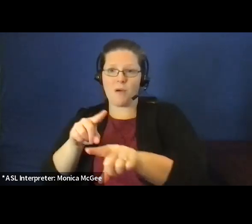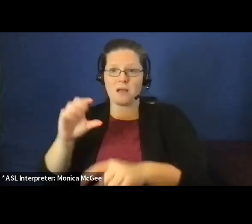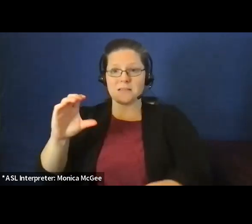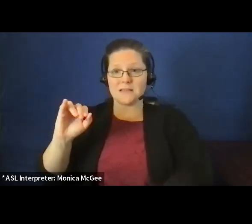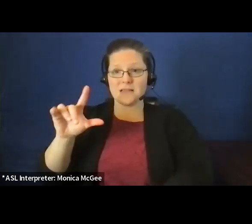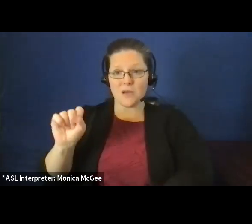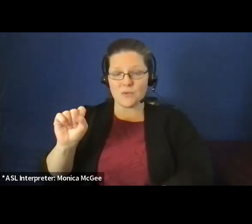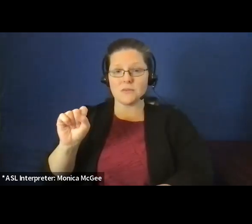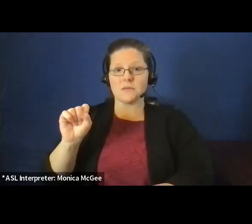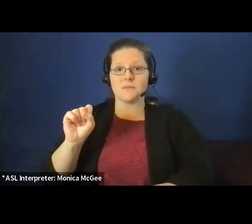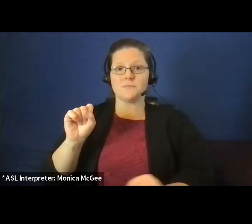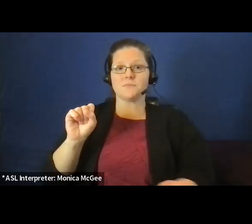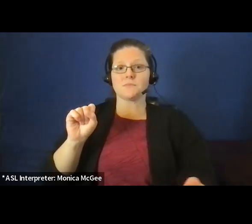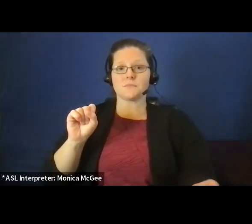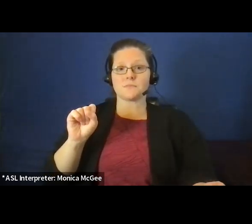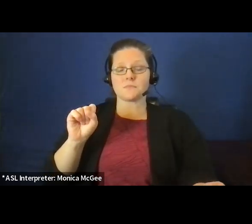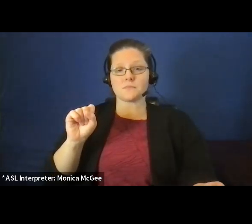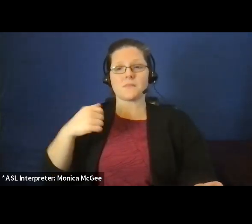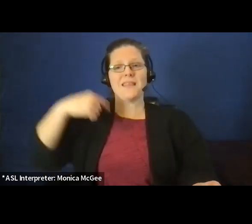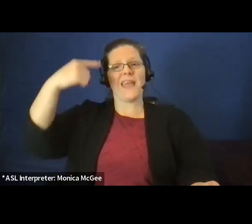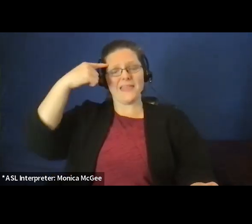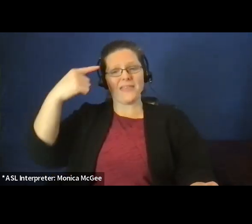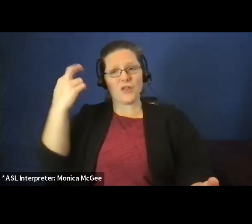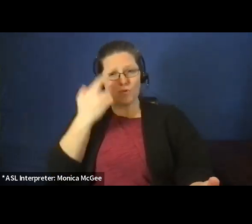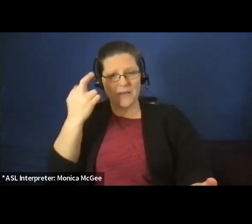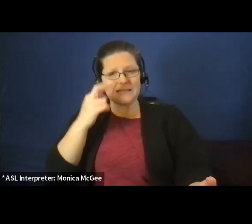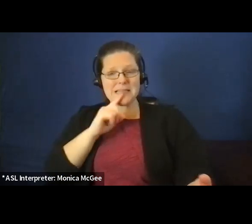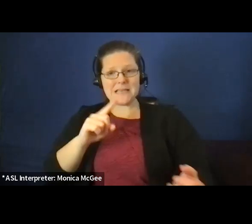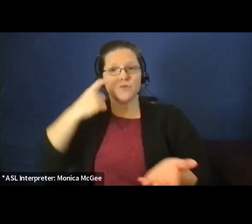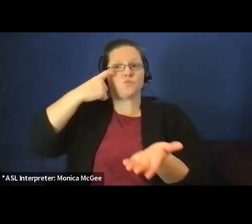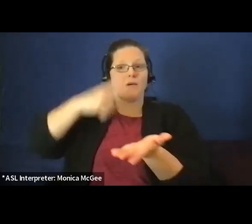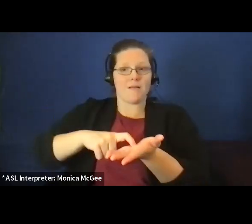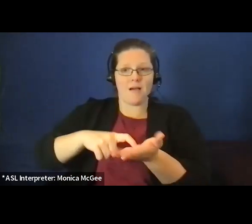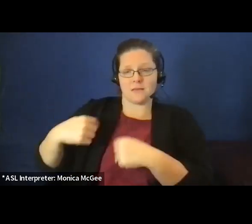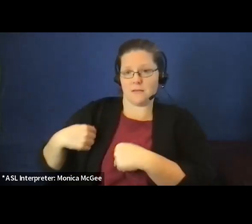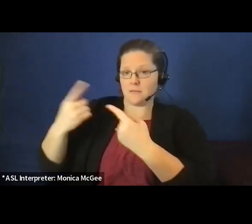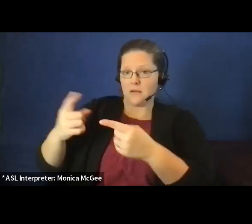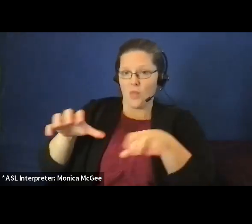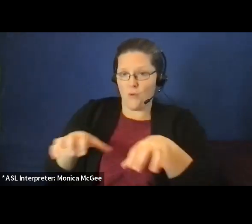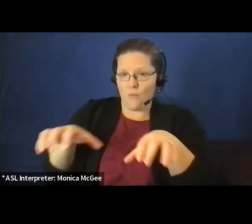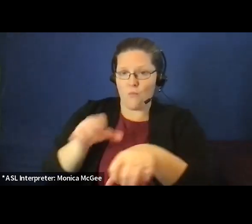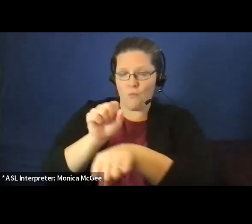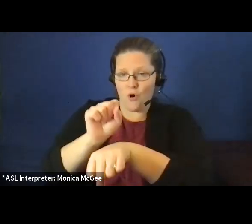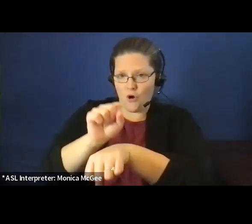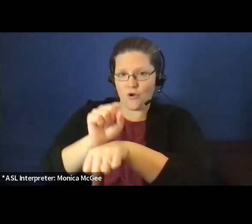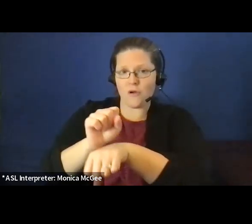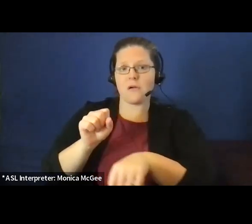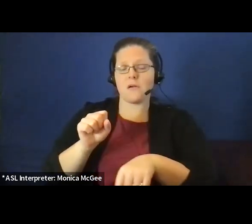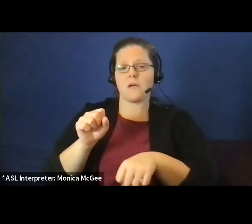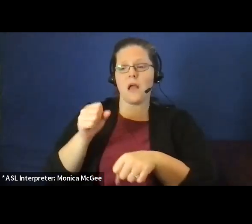more involvement with ACL and discussion with disaster response for ourselves, and I think it's because